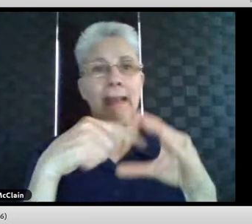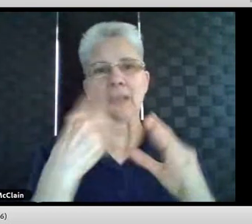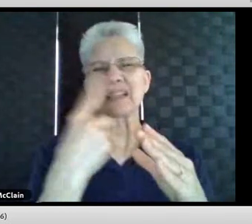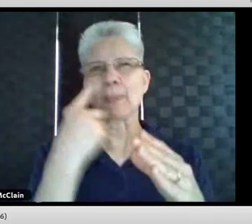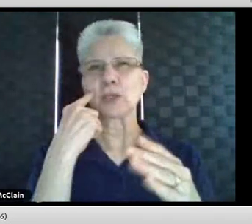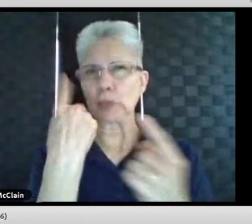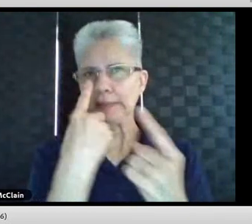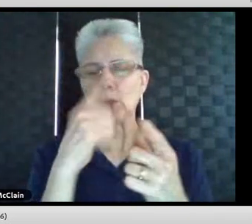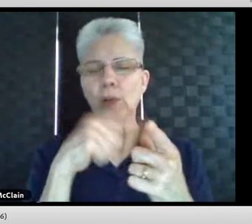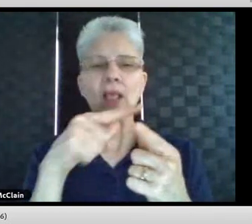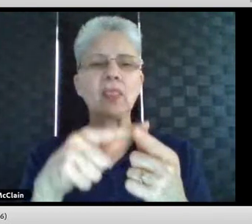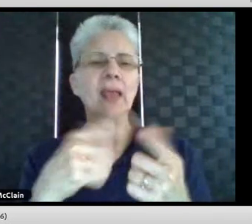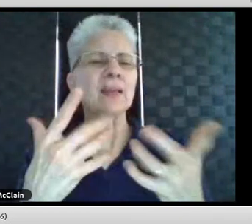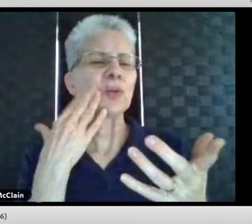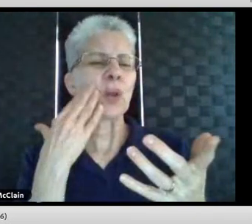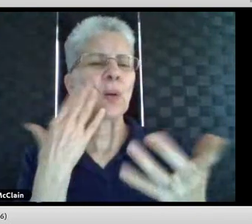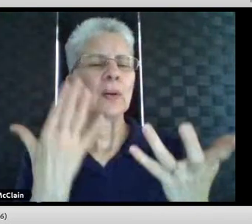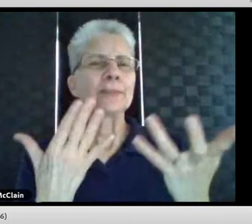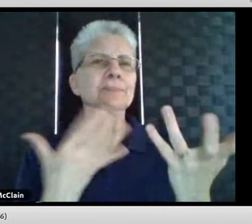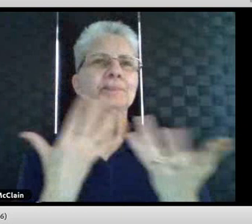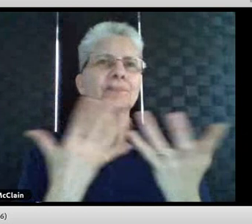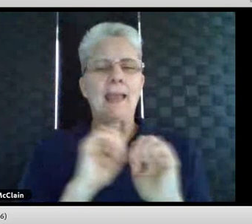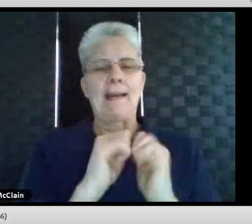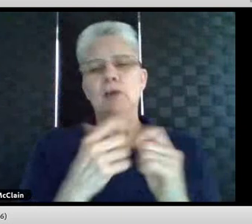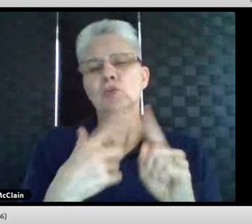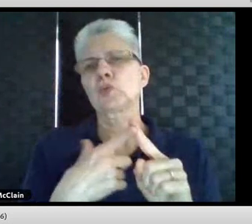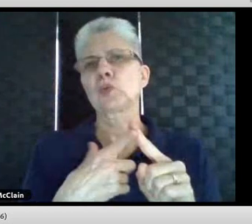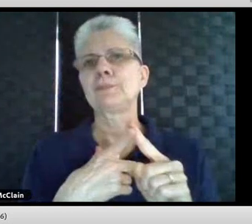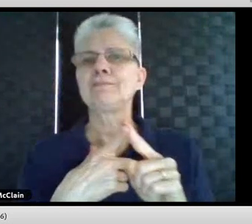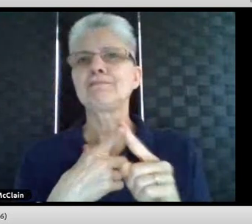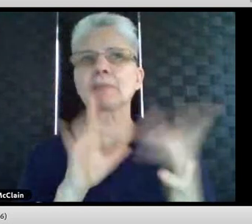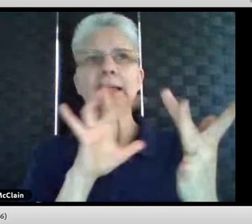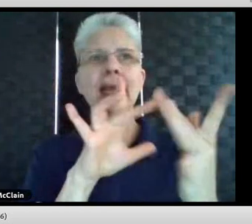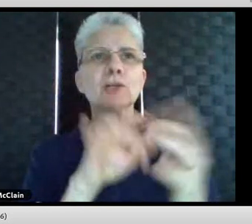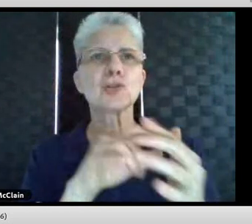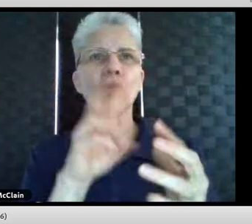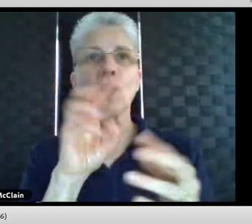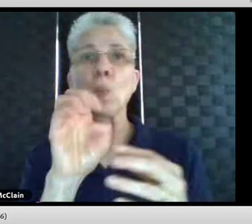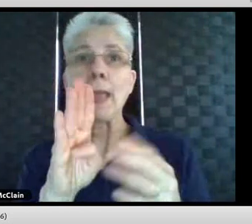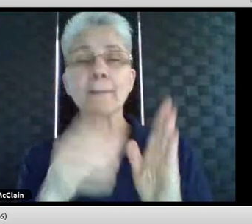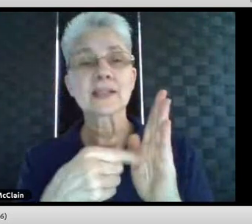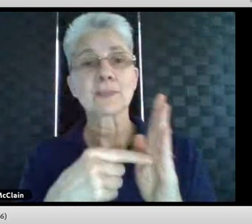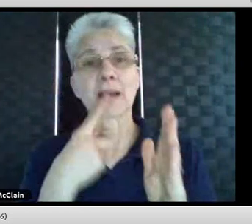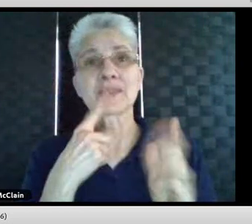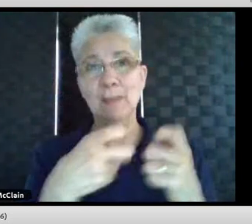and then, you know, how to connect to the Web. You know, sometimes that's a big issue on a military base.